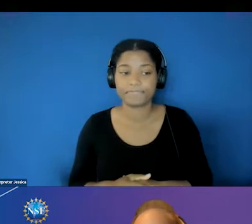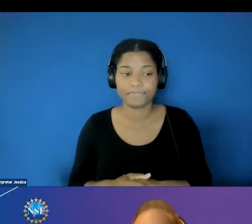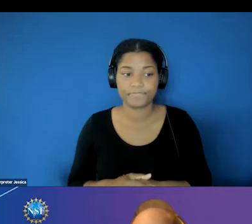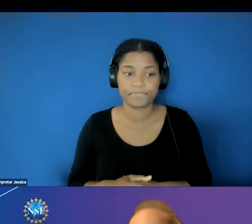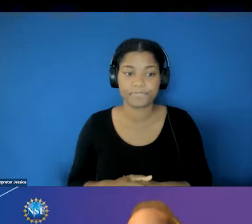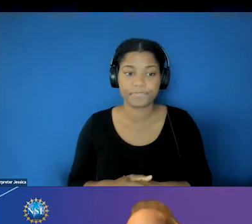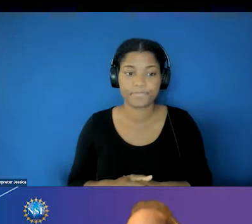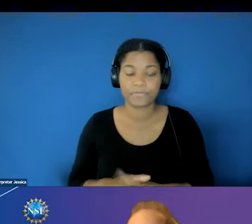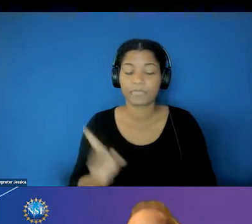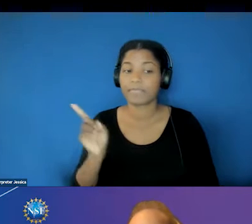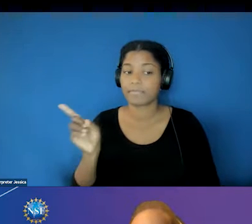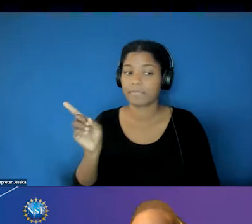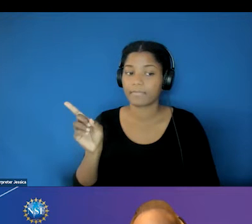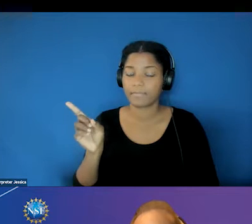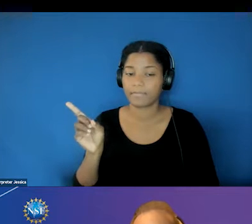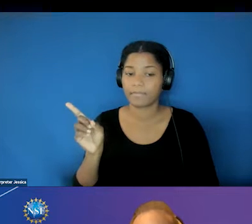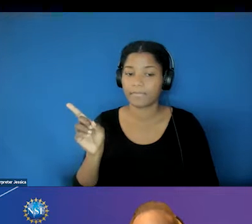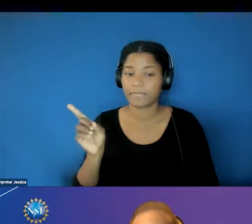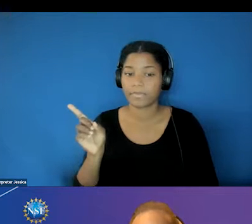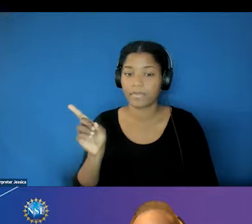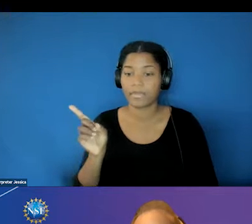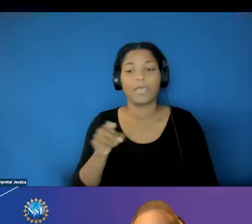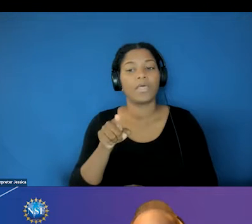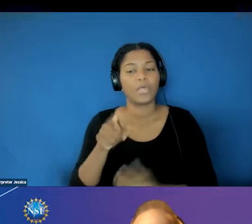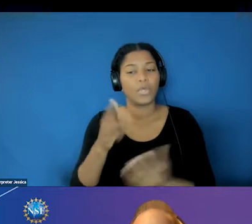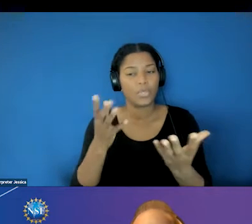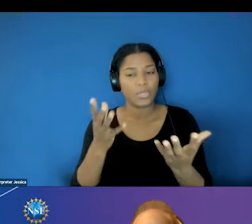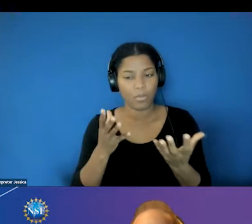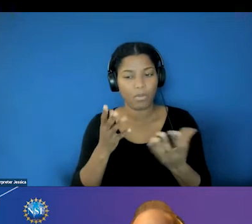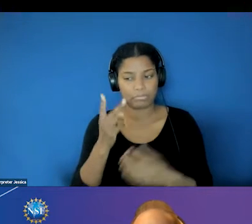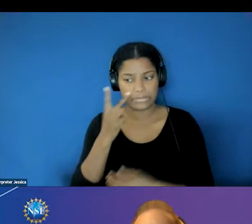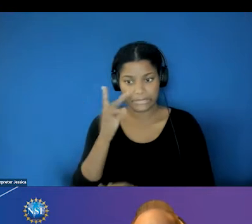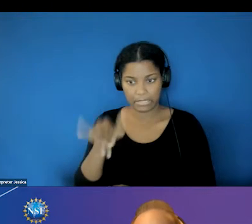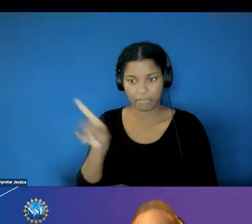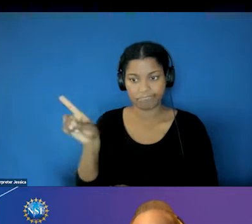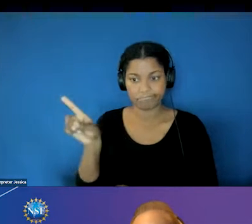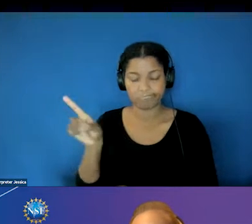But this is what you're probably wanting to hear about, that is the upcoming MRI competition.